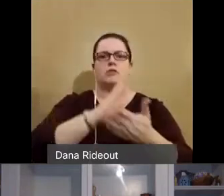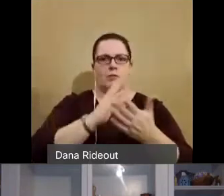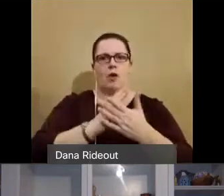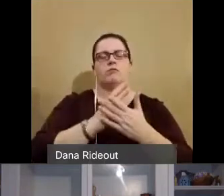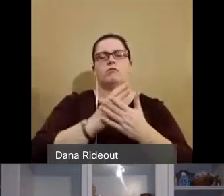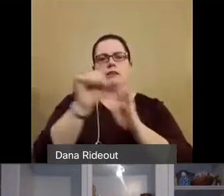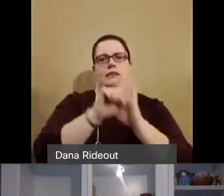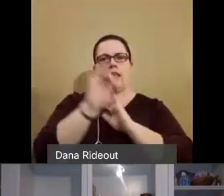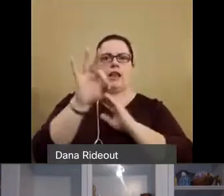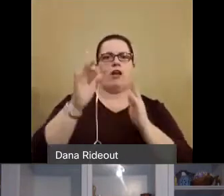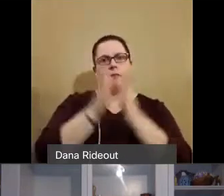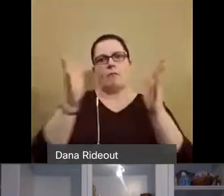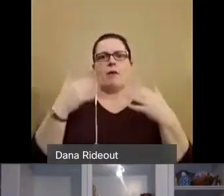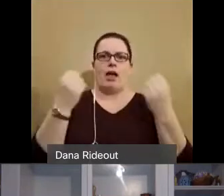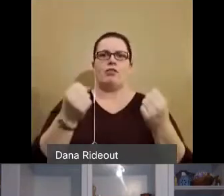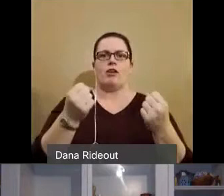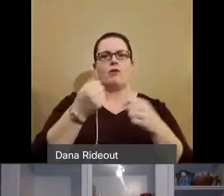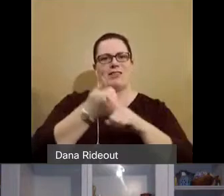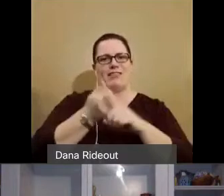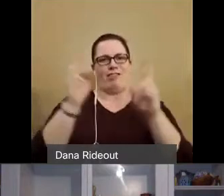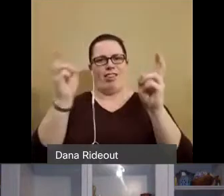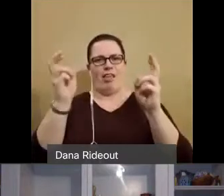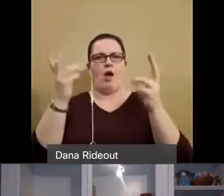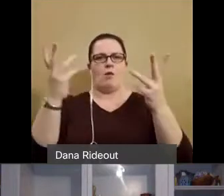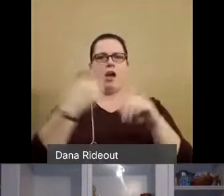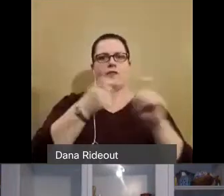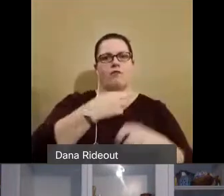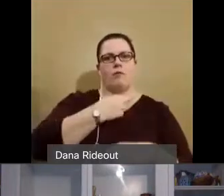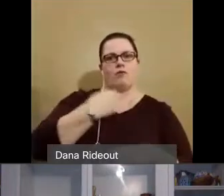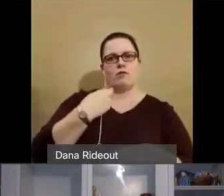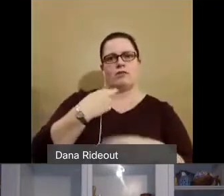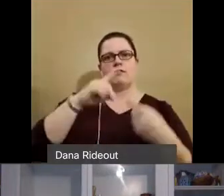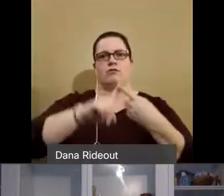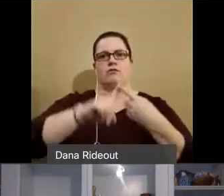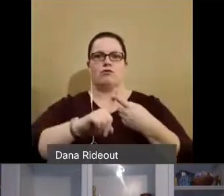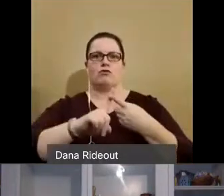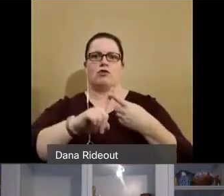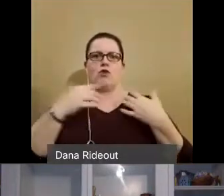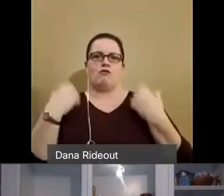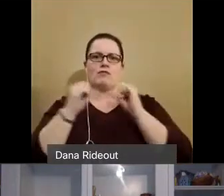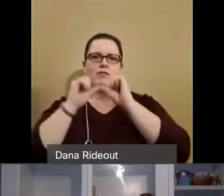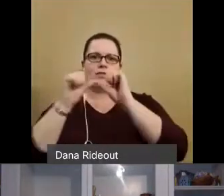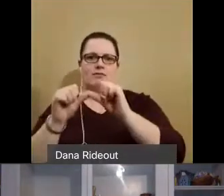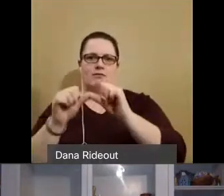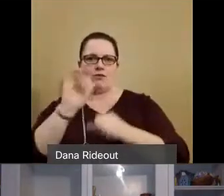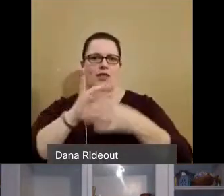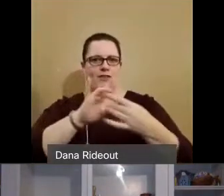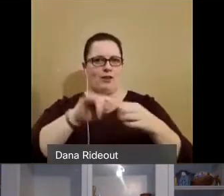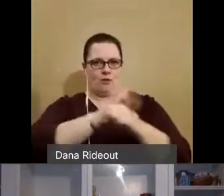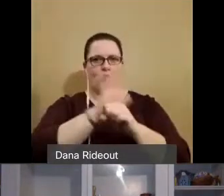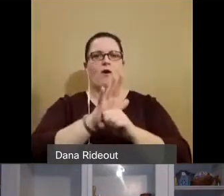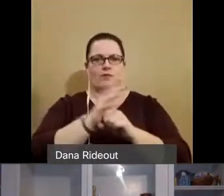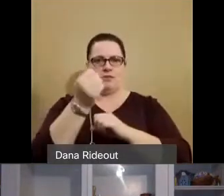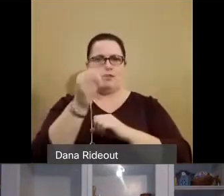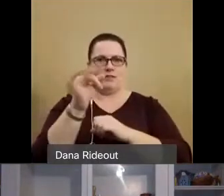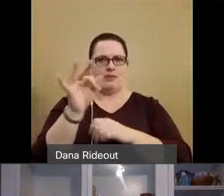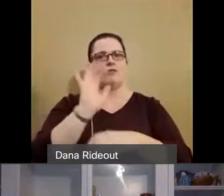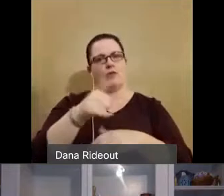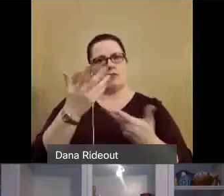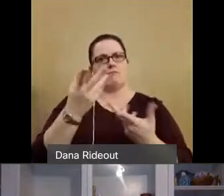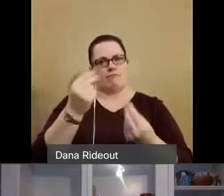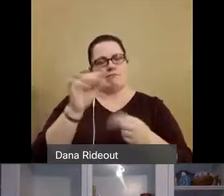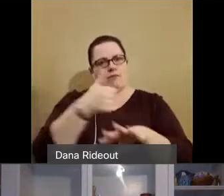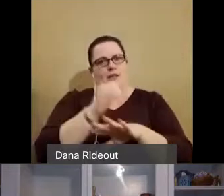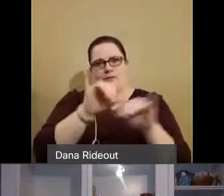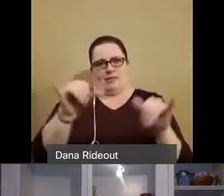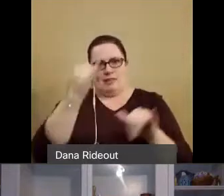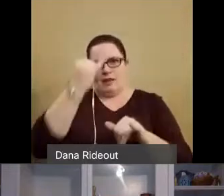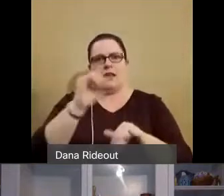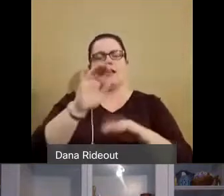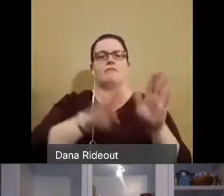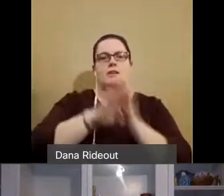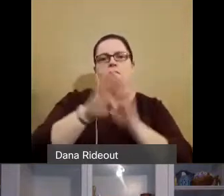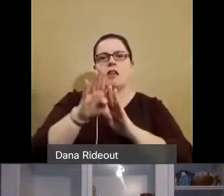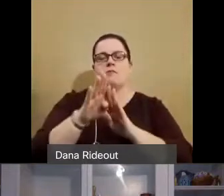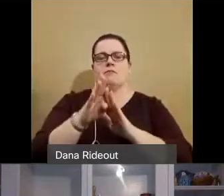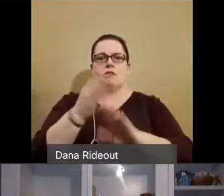From risk to resilience an equity approach to cobit 19, and it mobilize the same kind of trumps about building individual and collective resilience. It does talk about.